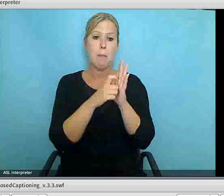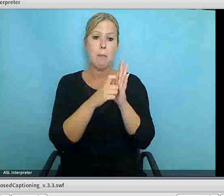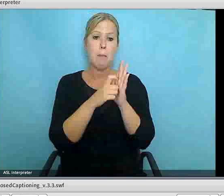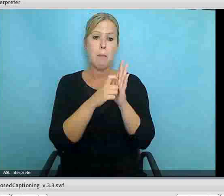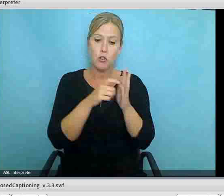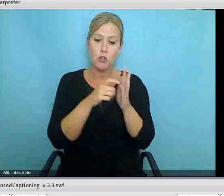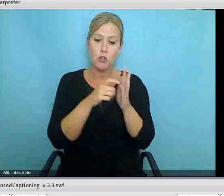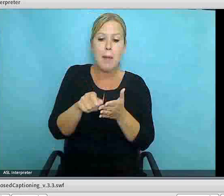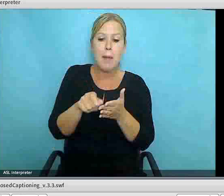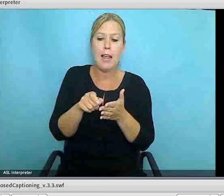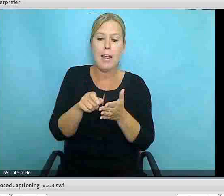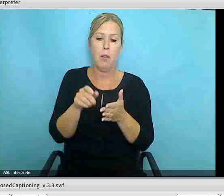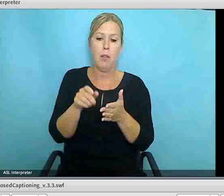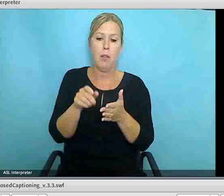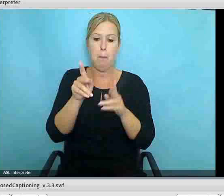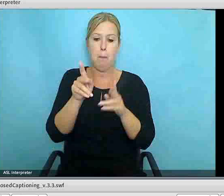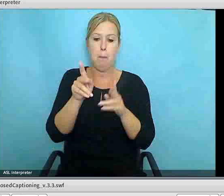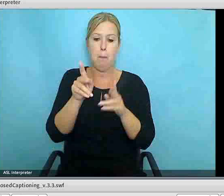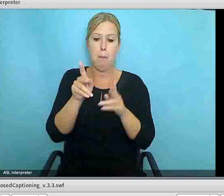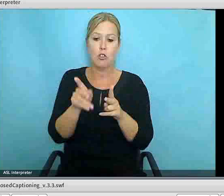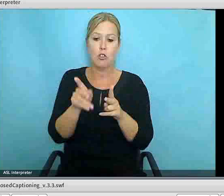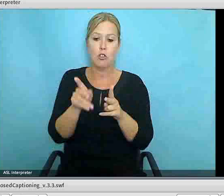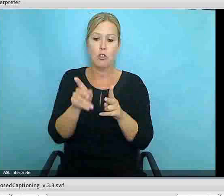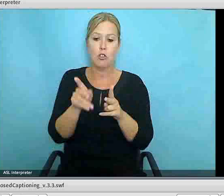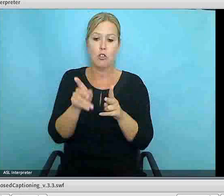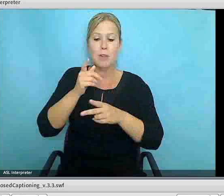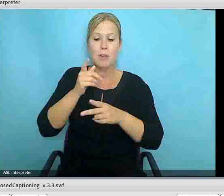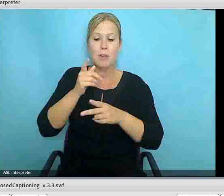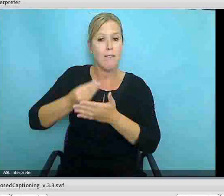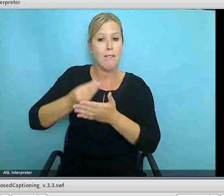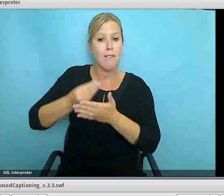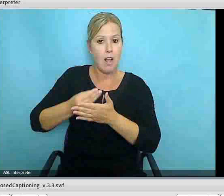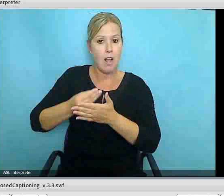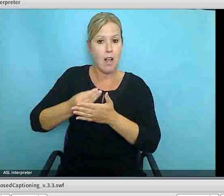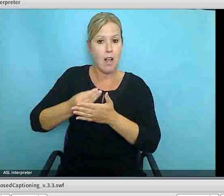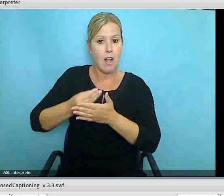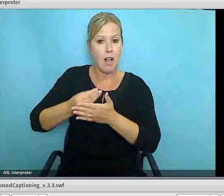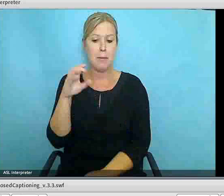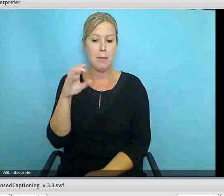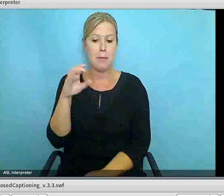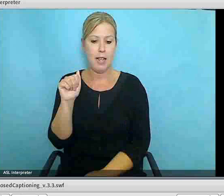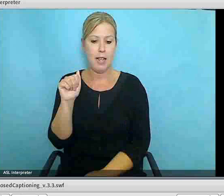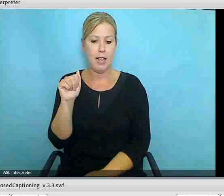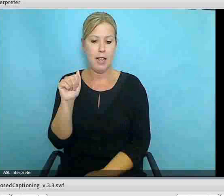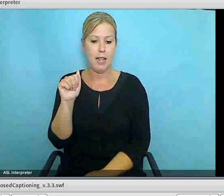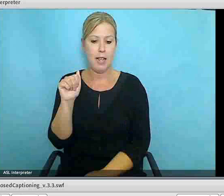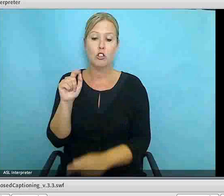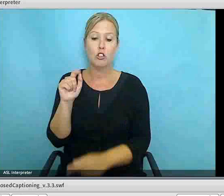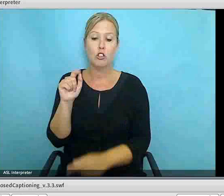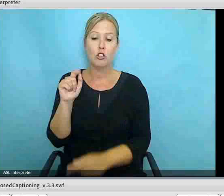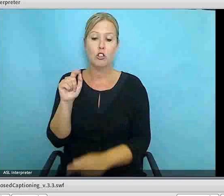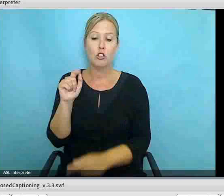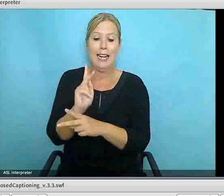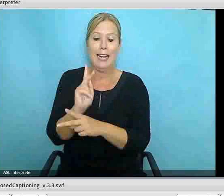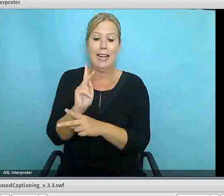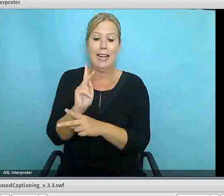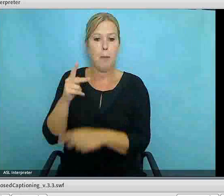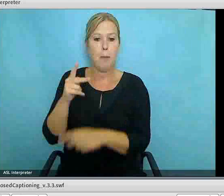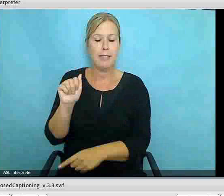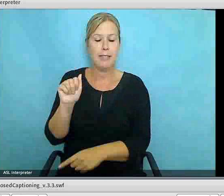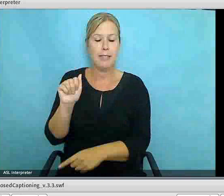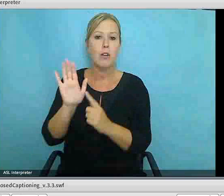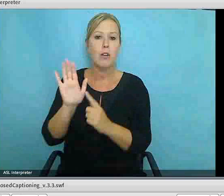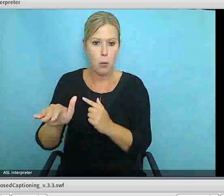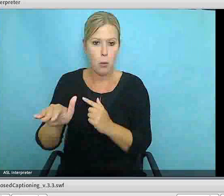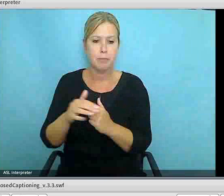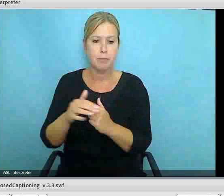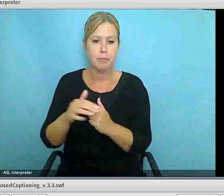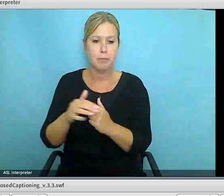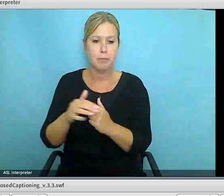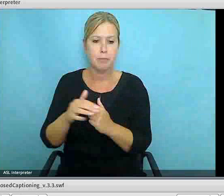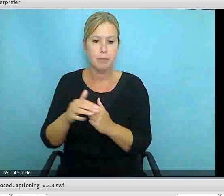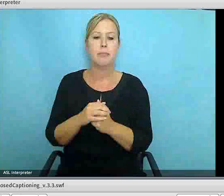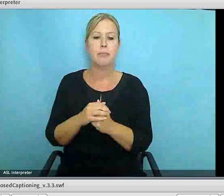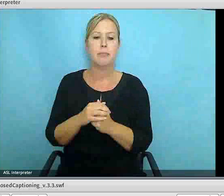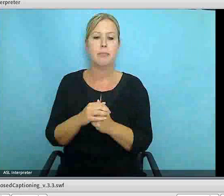PCA can continue to receive reimbursement in a way that's not interrupted.